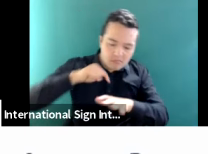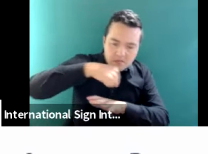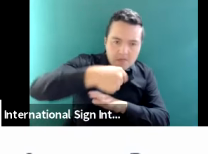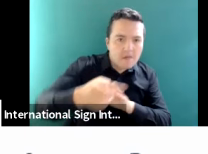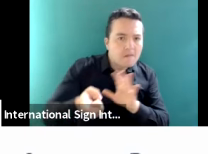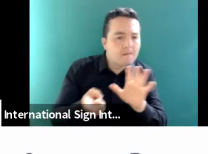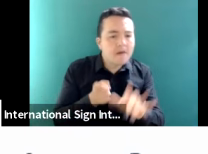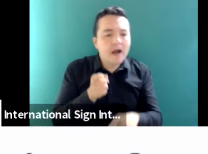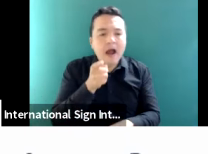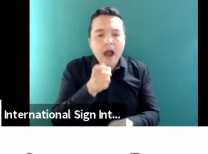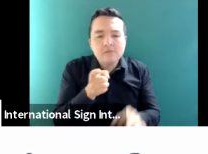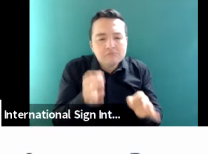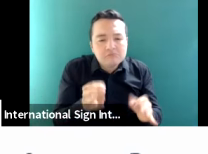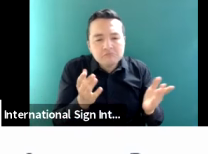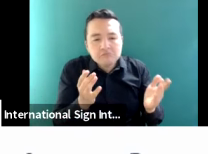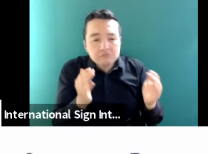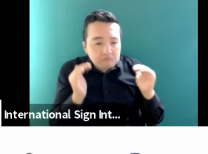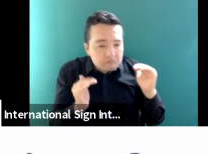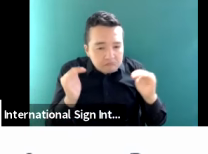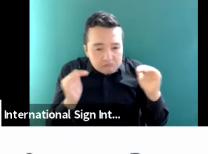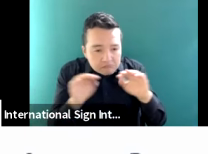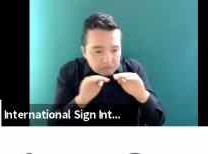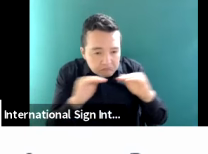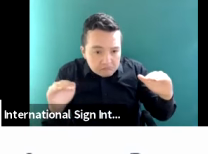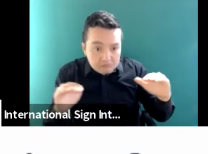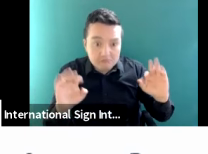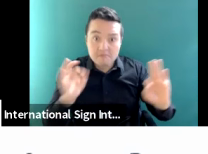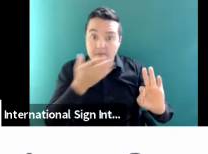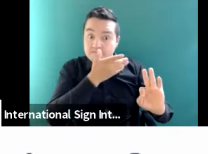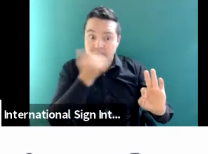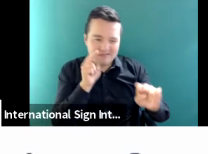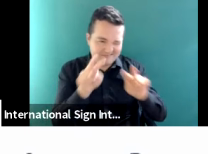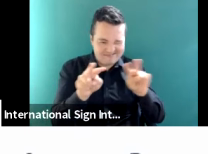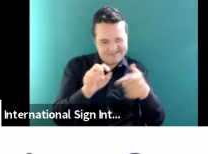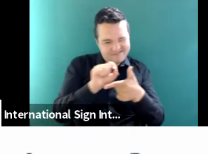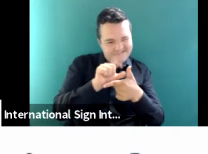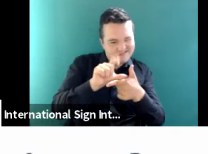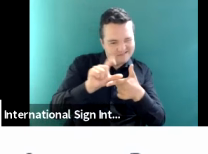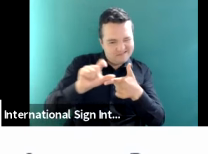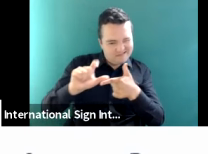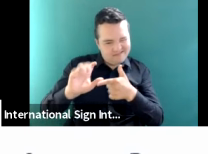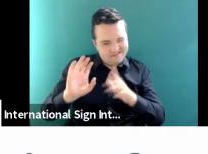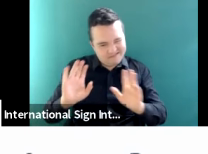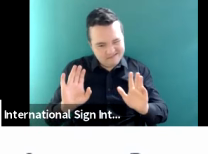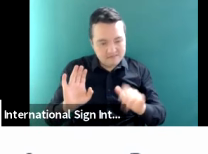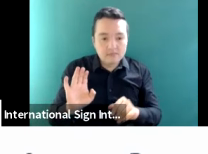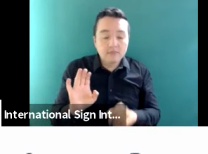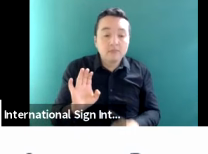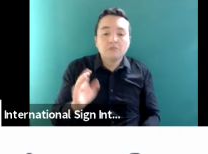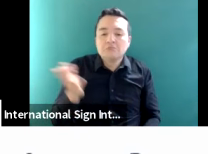There is clearly a correlation between economic development and - - not surprising to see America with higher scores.